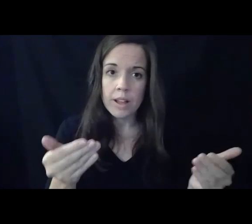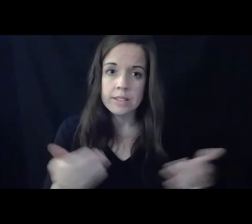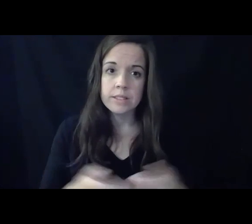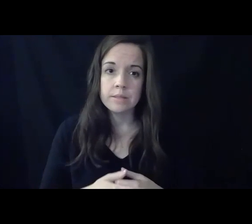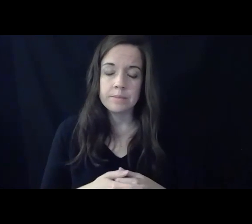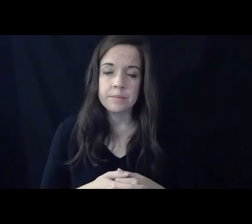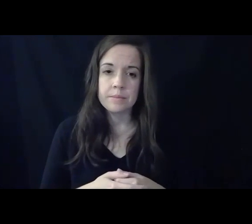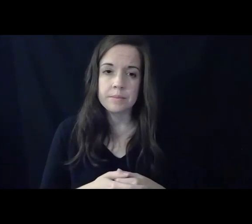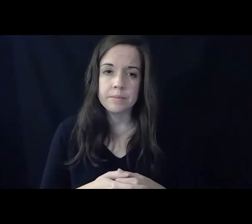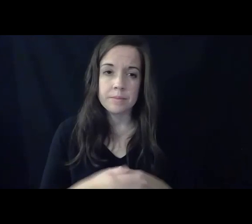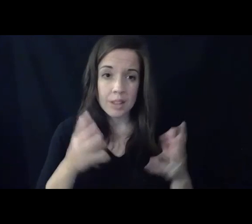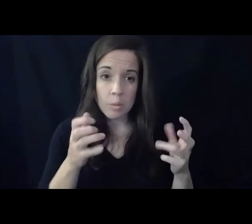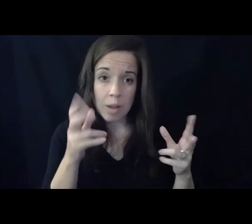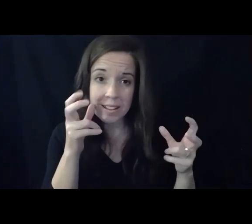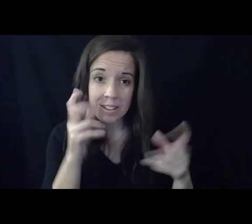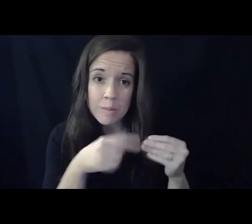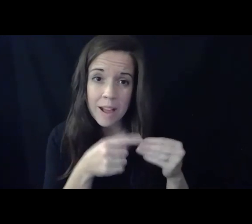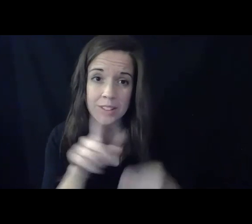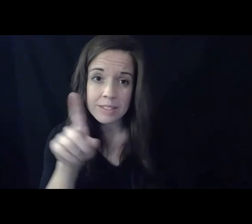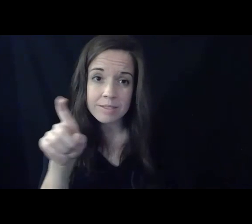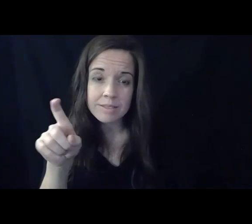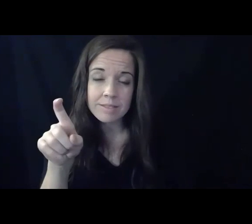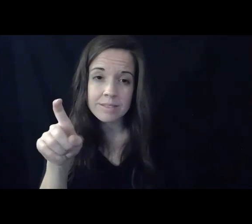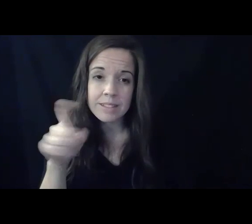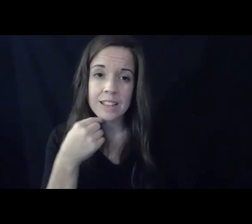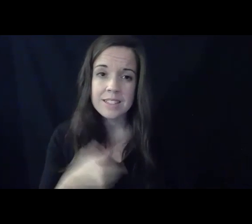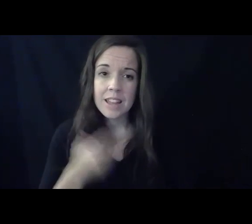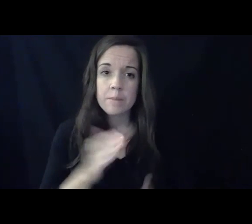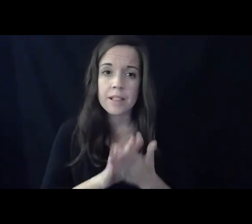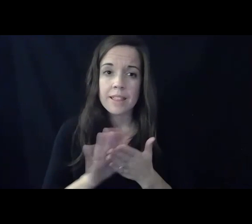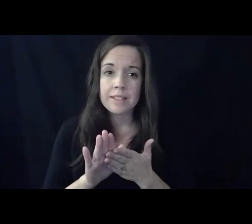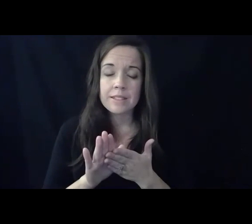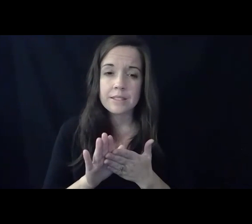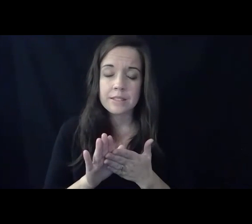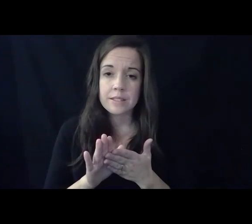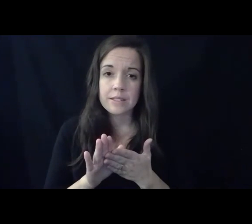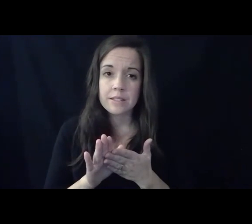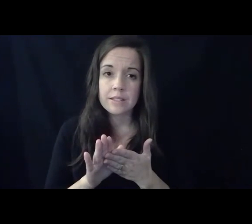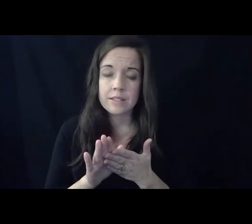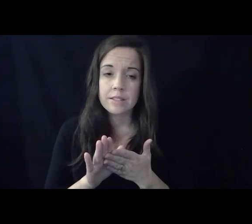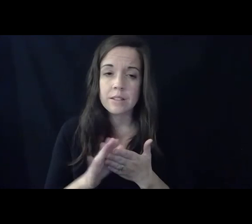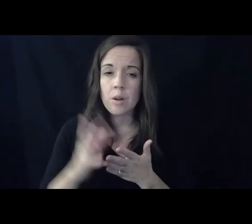Want to hear about it? He said unclean. Once a woman wanted, so he did